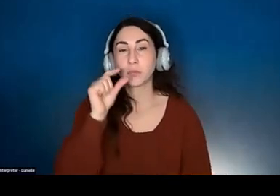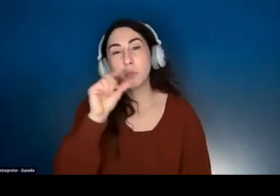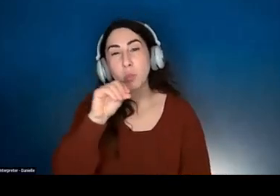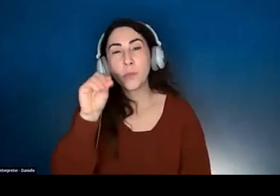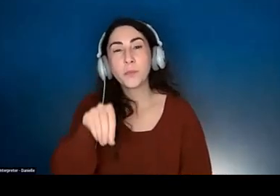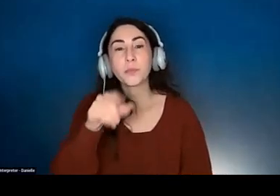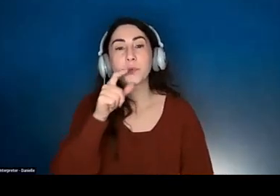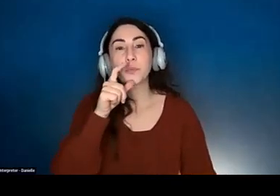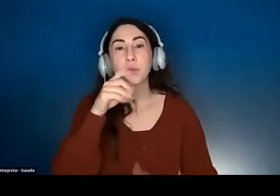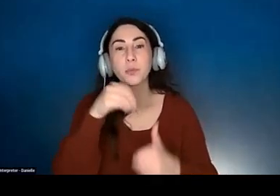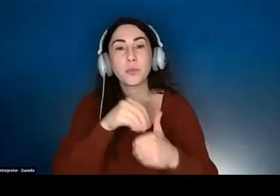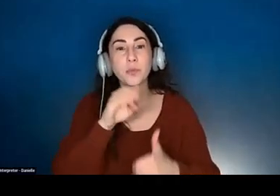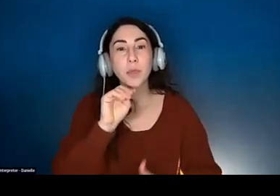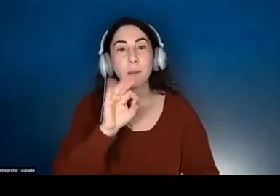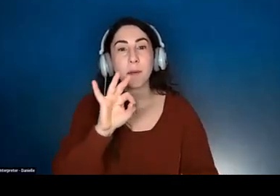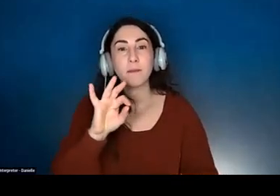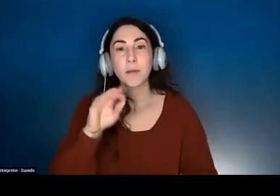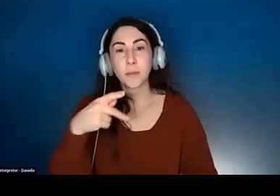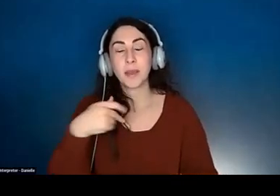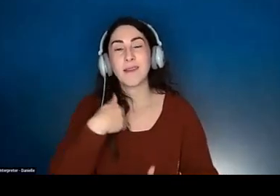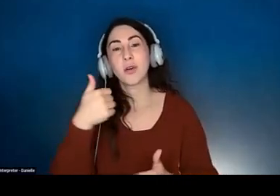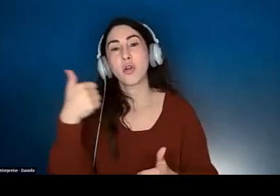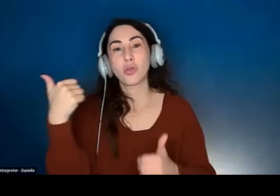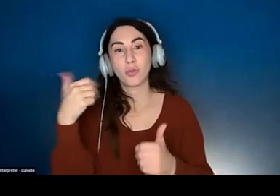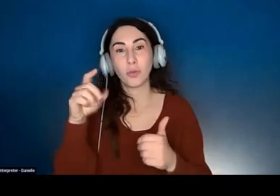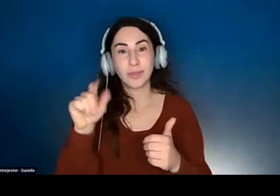may have other types of disabilities or